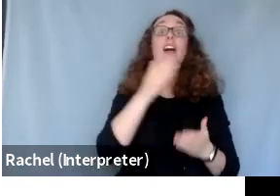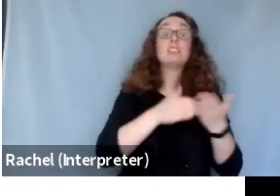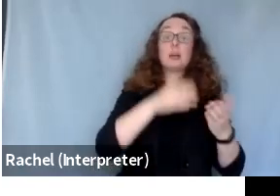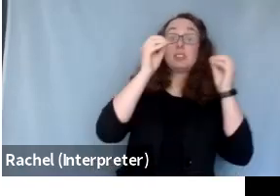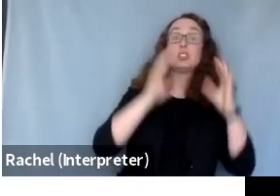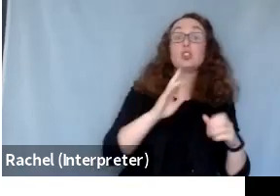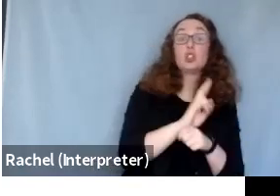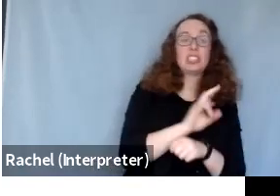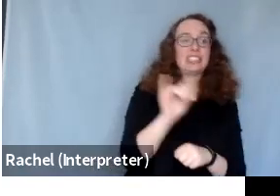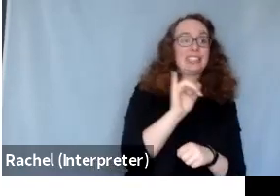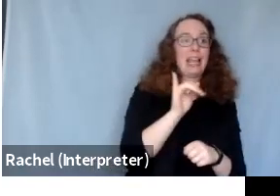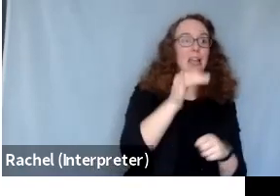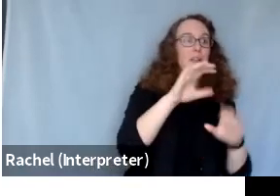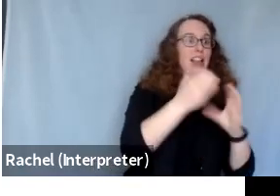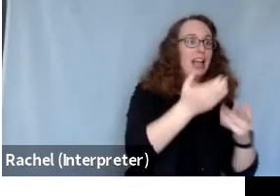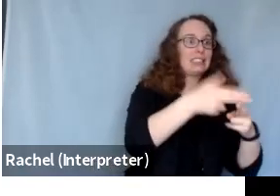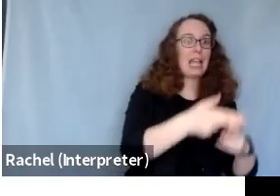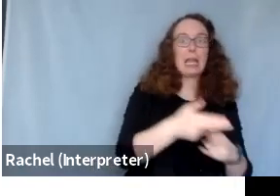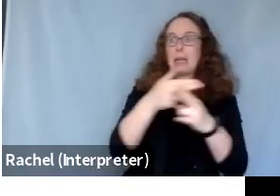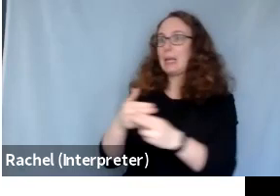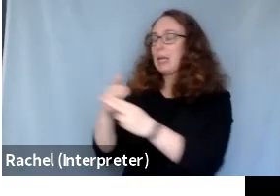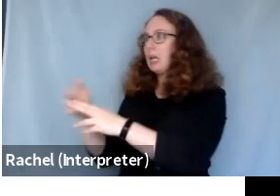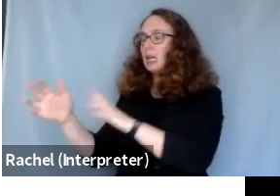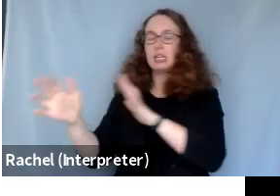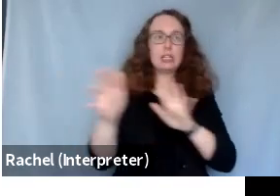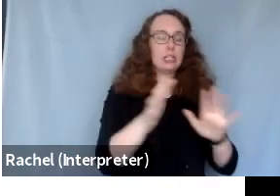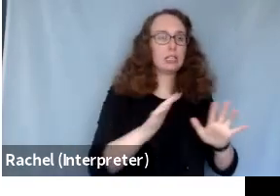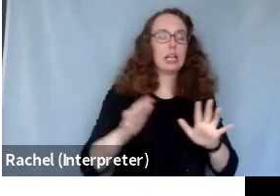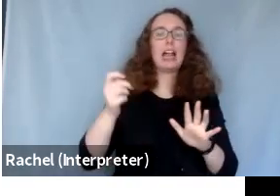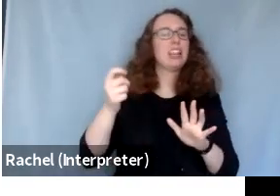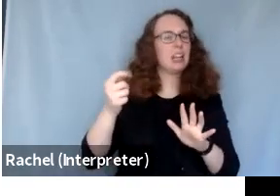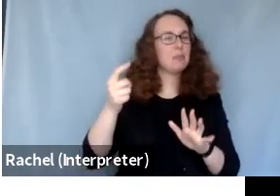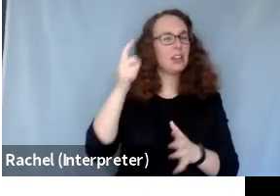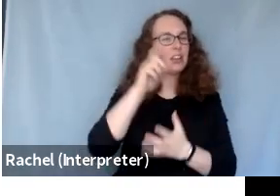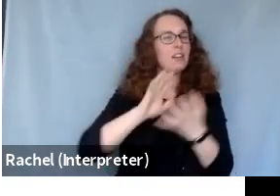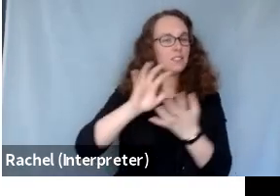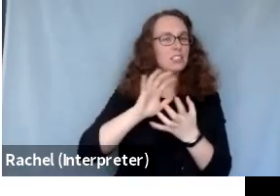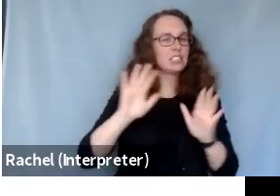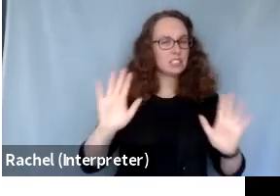multiple titles in multiple areas of a textbook room, making it a little, admittedly, a little confusing.